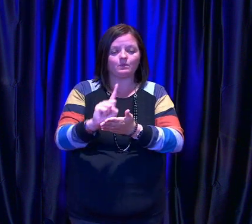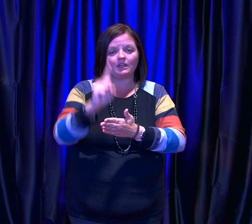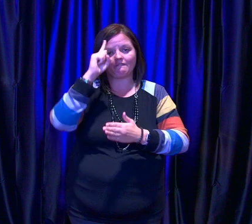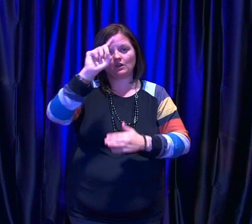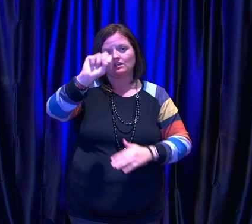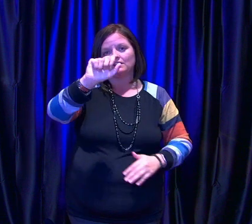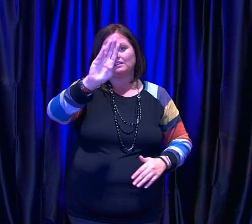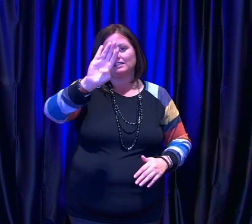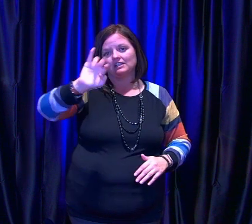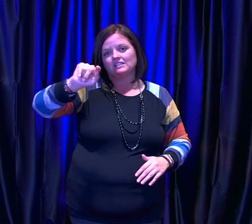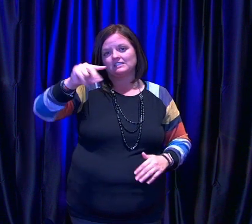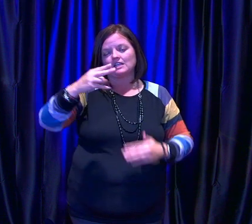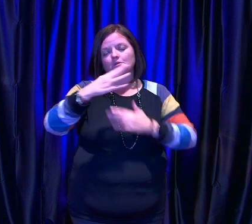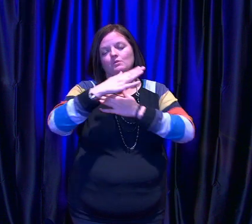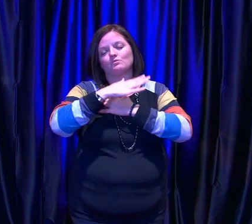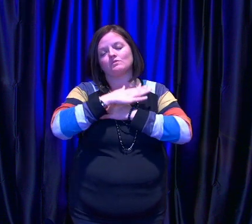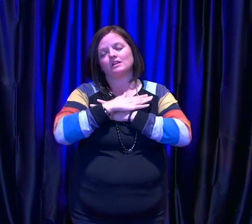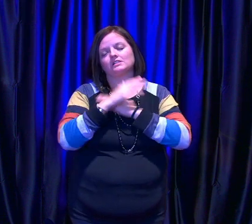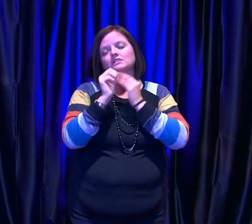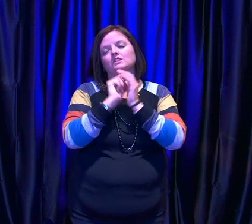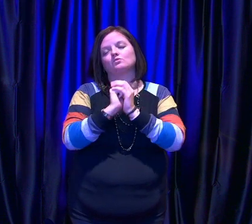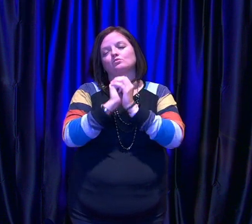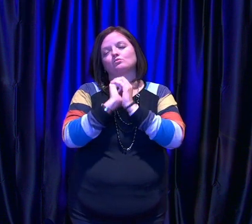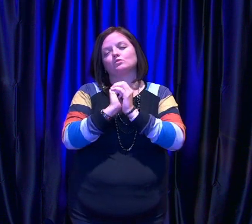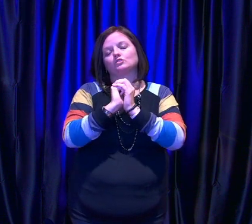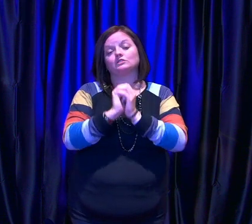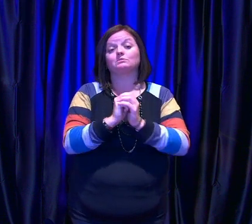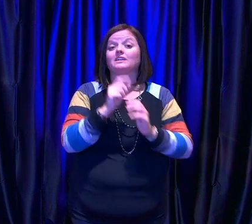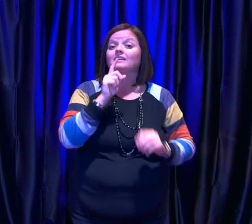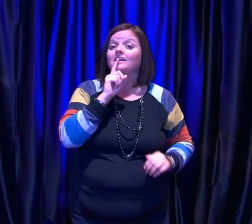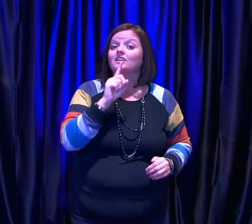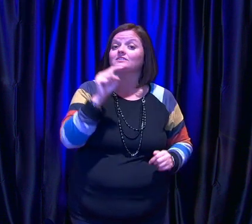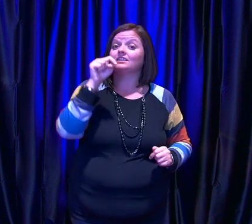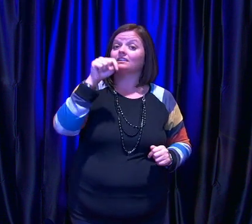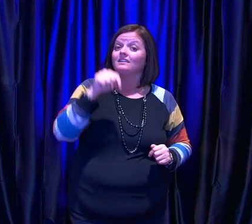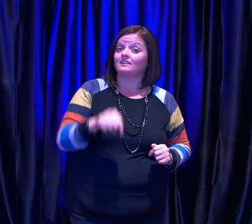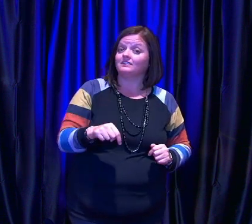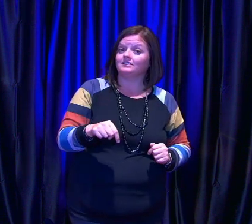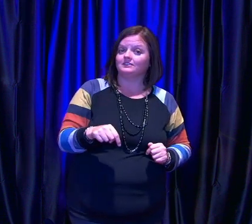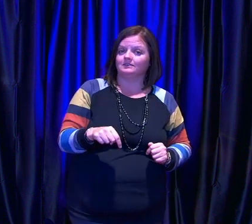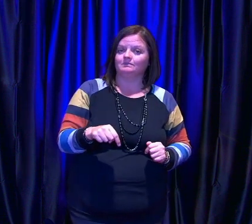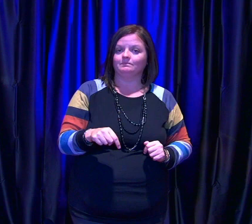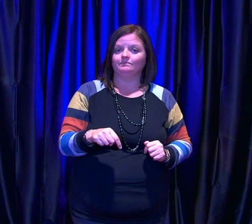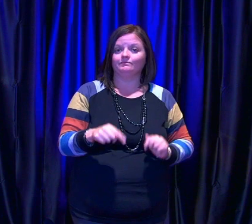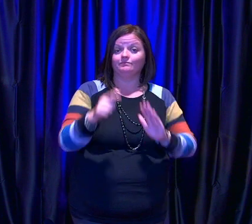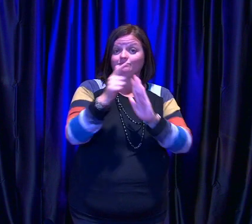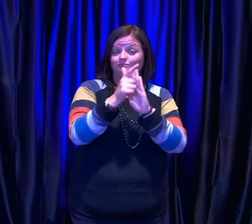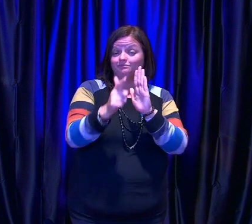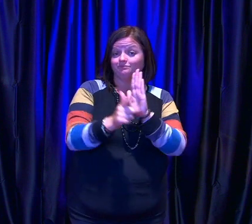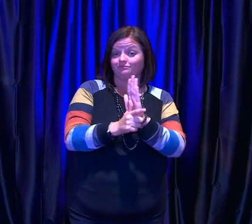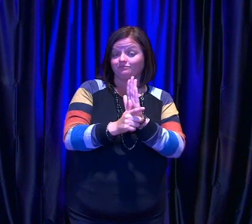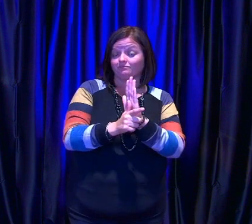and worship of the Lord actually this this law this commandment is really